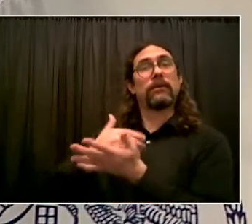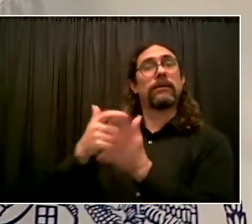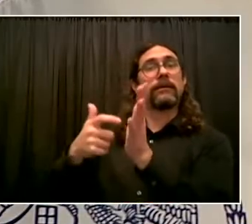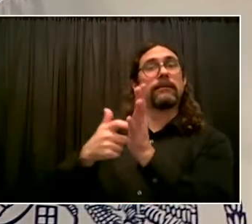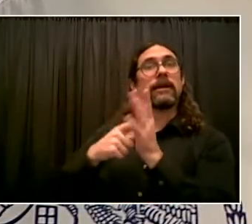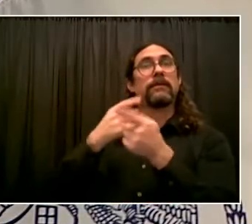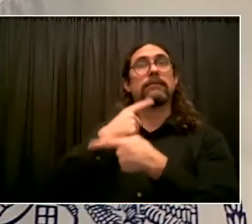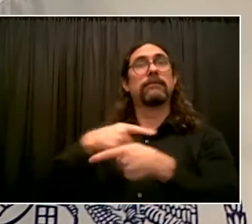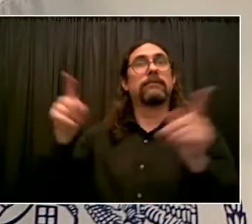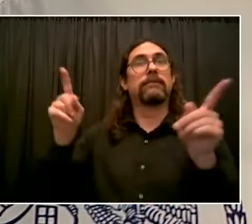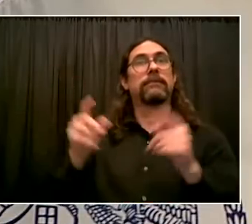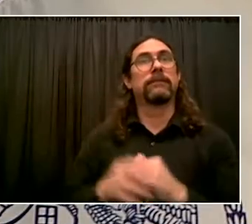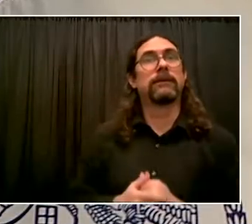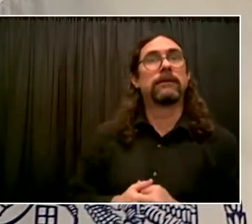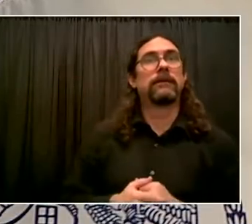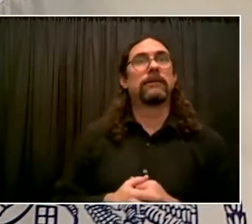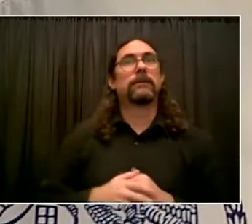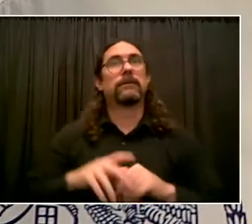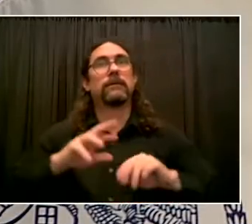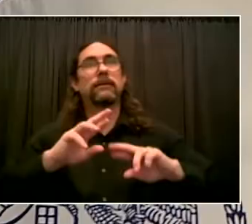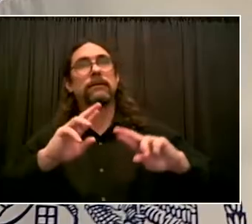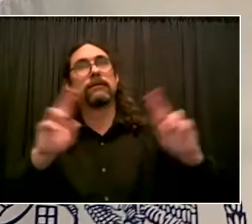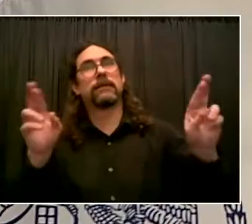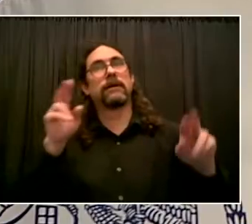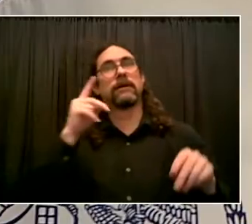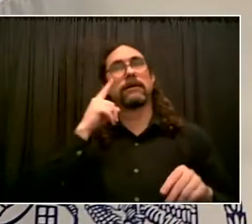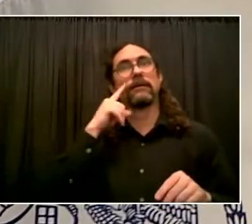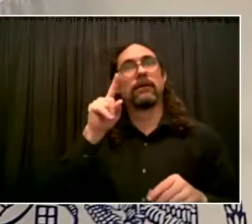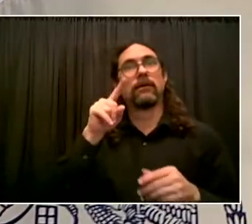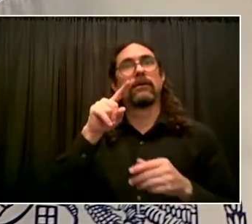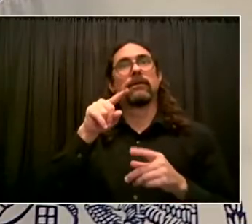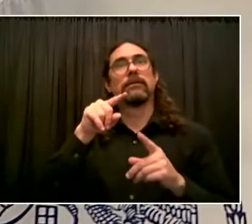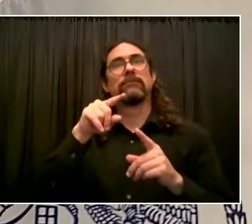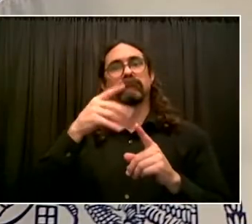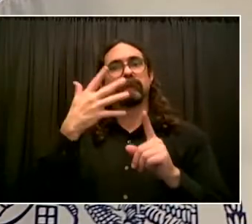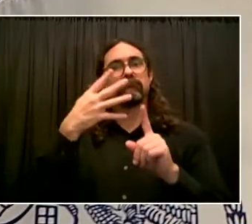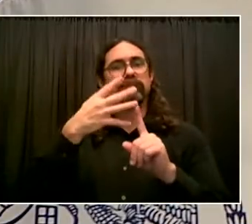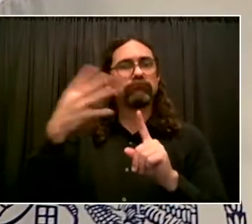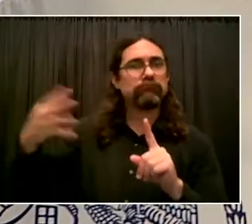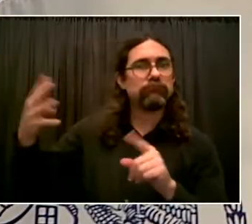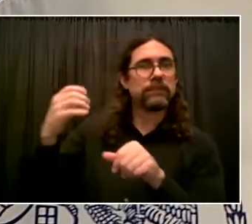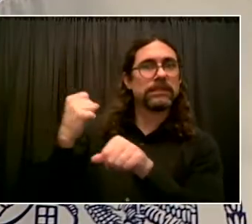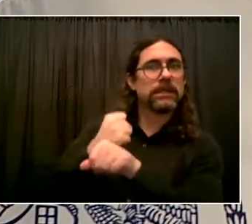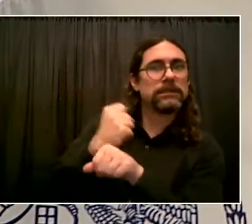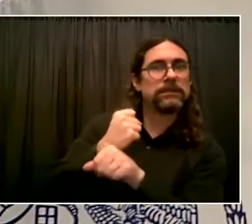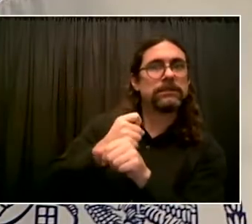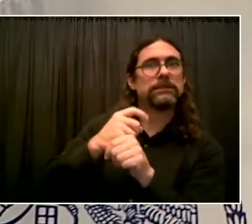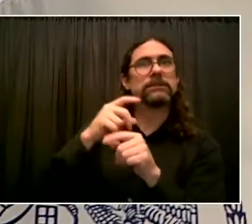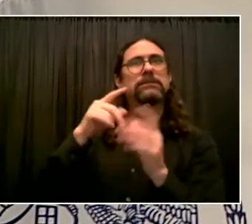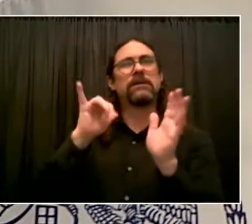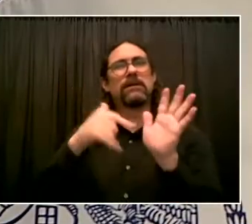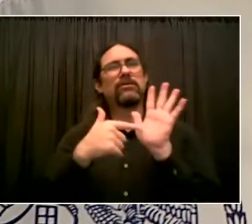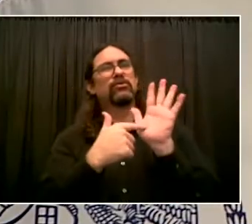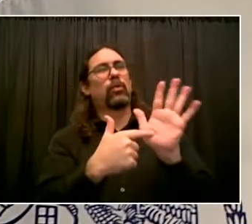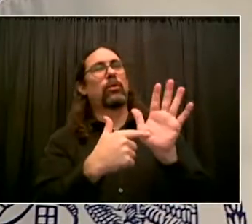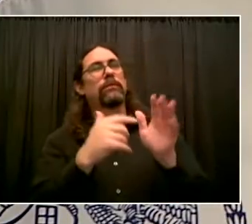HAPPEN AGAIN SO THAT'S WHY WE ARE DOING THIS. PREEMPTIVE STRIKE, MAJOR NEW INITIATIVE TO KEEP PEOPLE SAFE. LET'S GO TO THE INDICATORS THEY SHOUW S